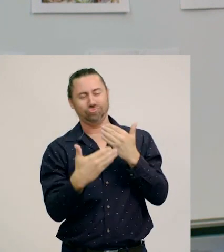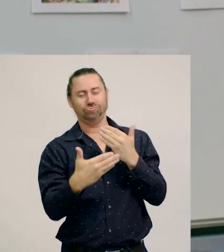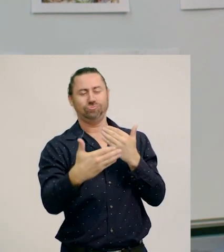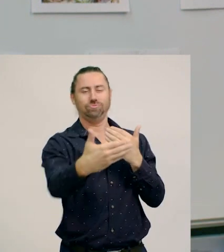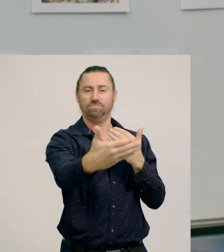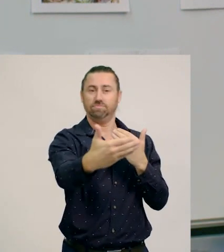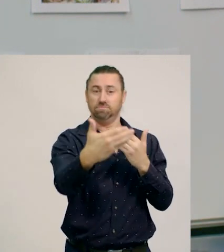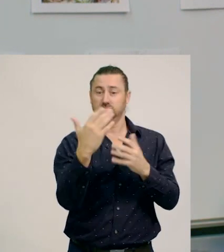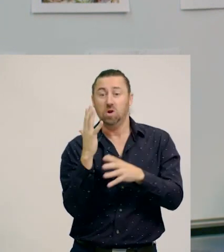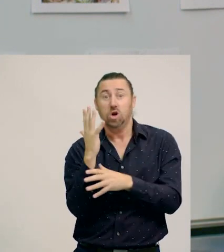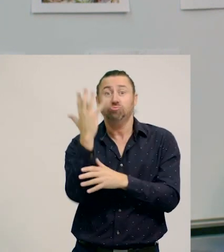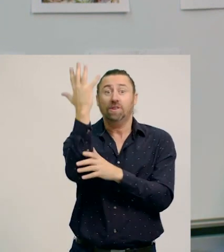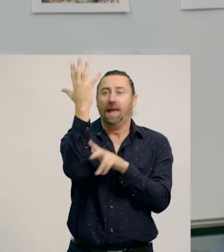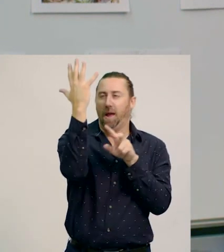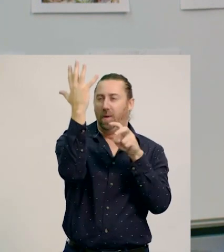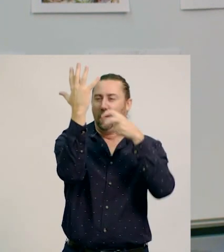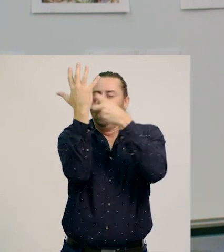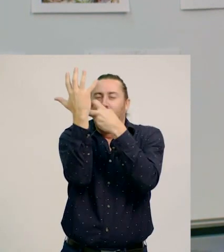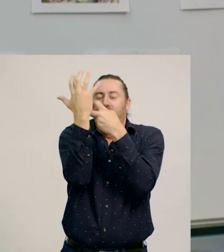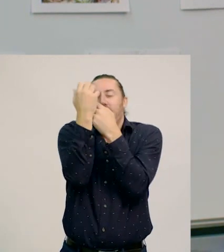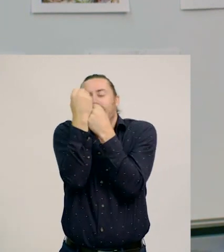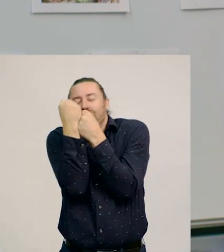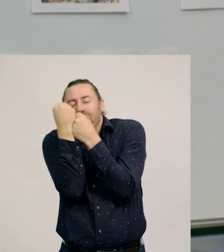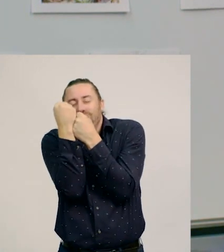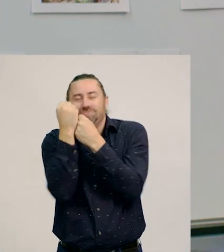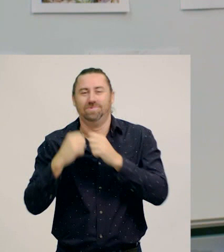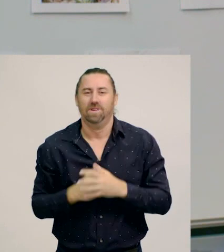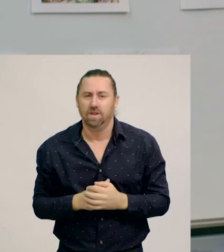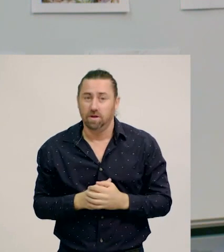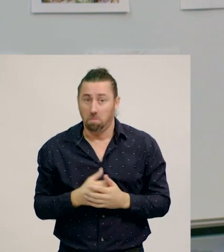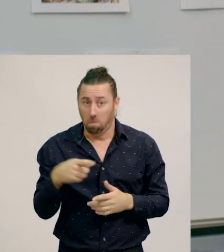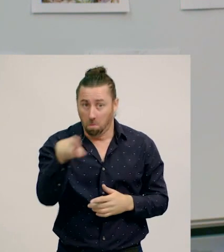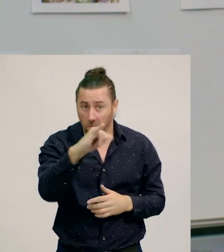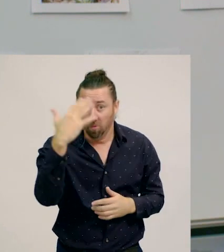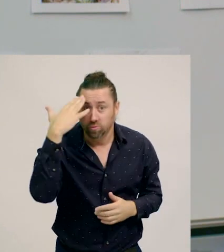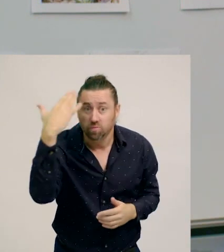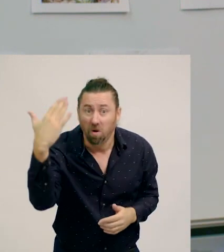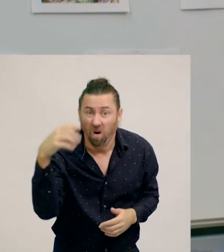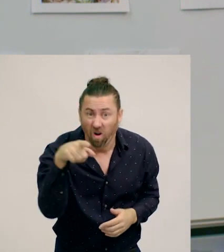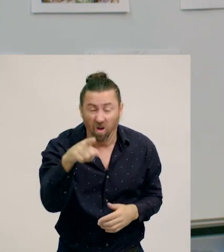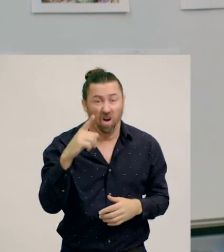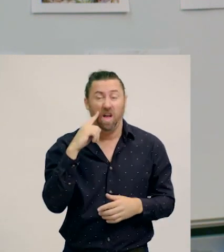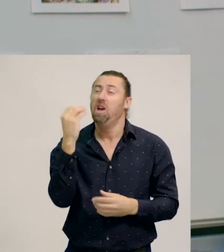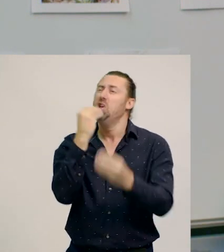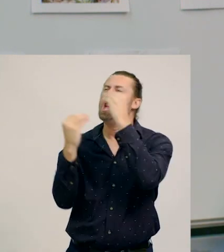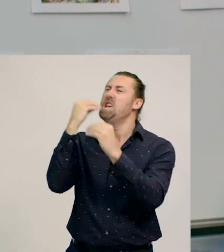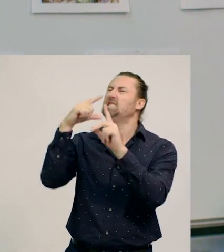The eucalyptus tree also provides shelter for the koala. It might surprise you to know that, by the koala eating its leaves,